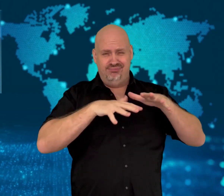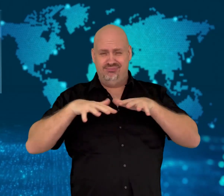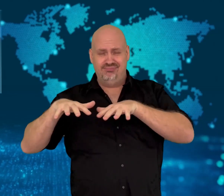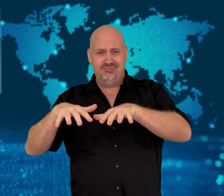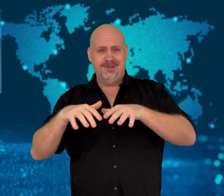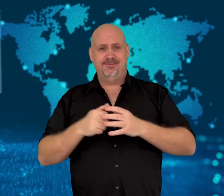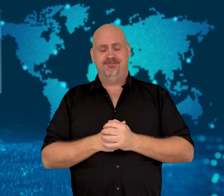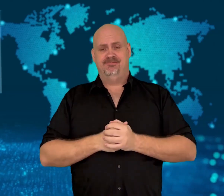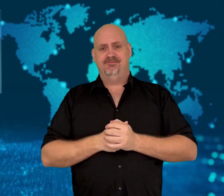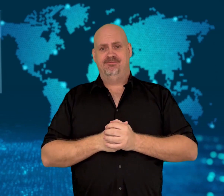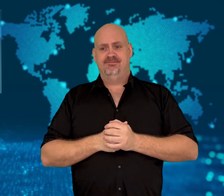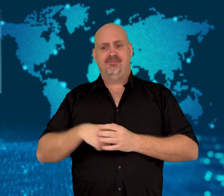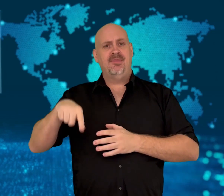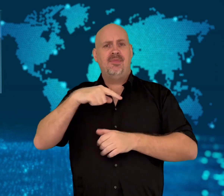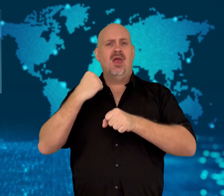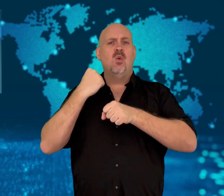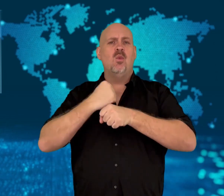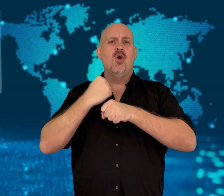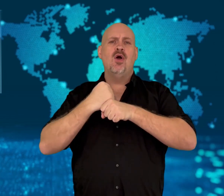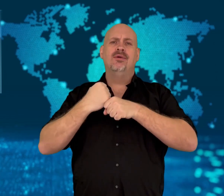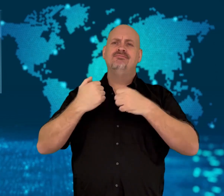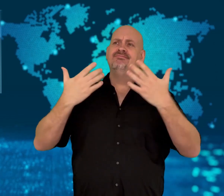and destructive winds.